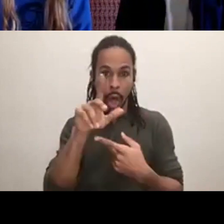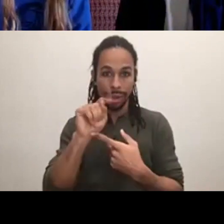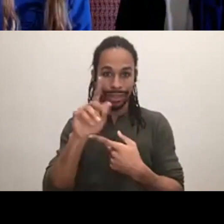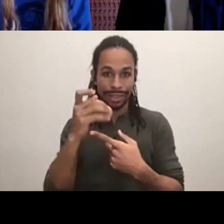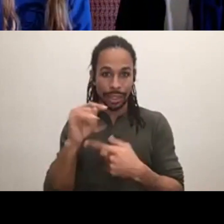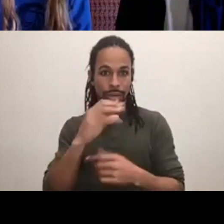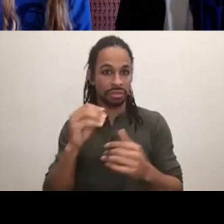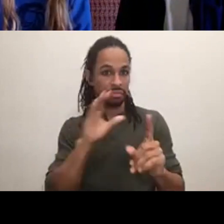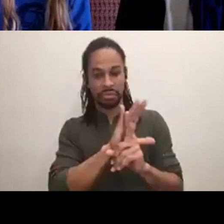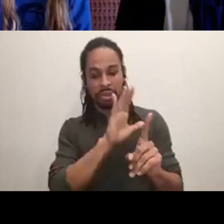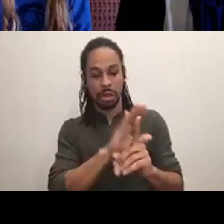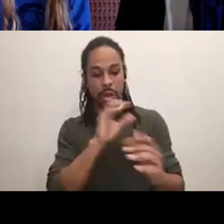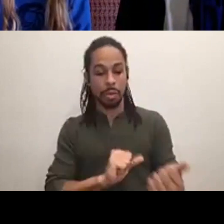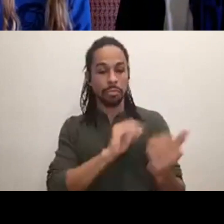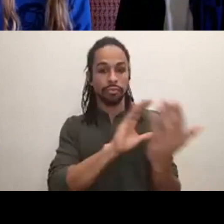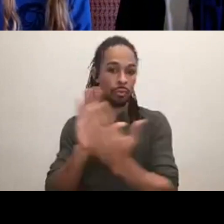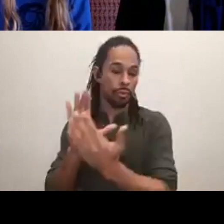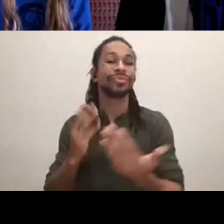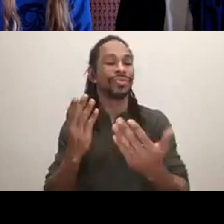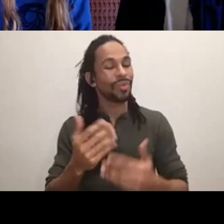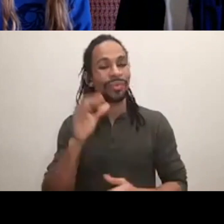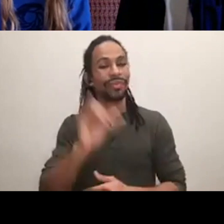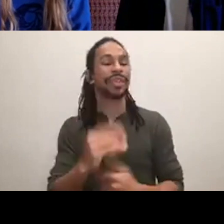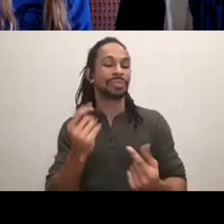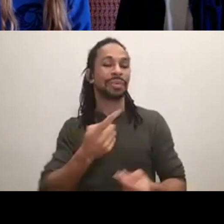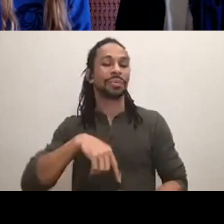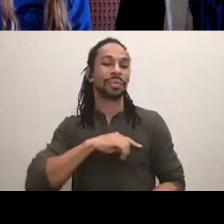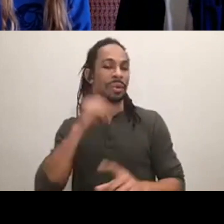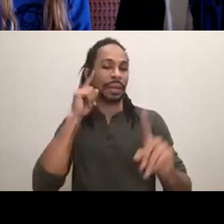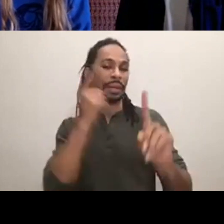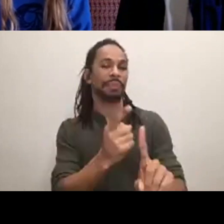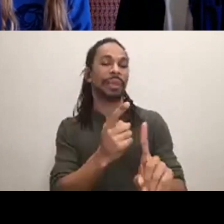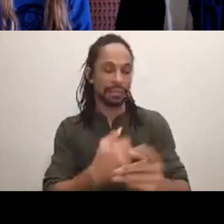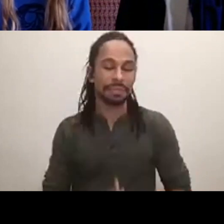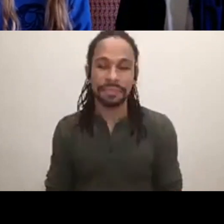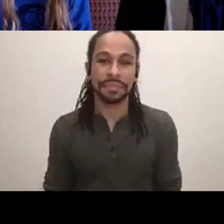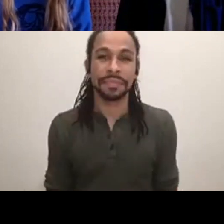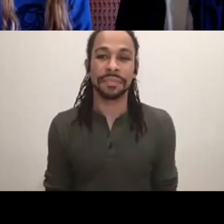Like when something ‑‑ like more something to do with suspense and it slowly kind of